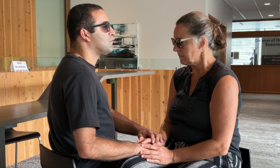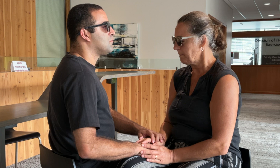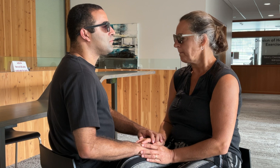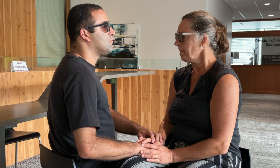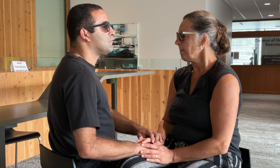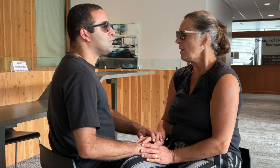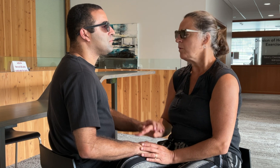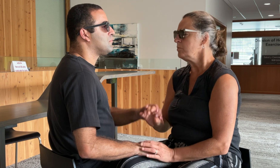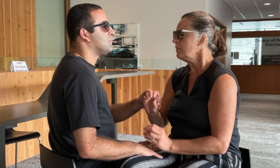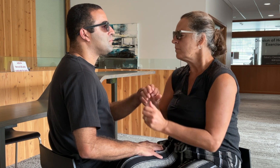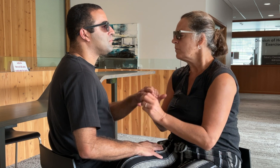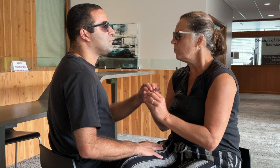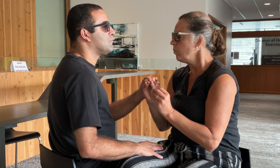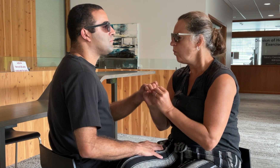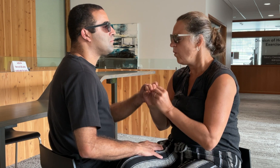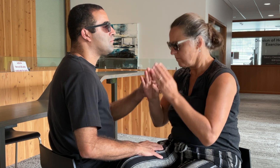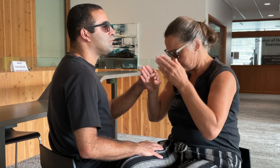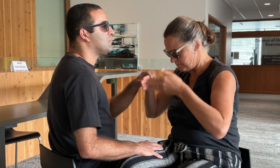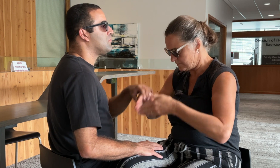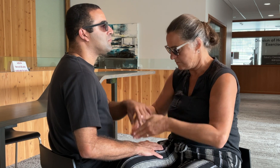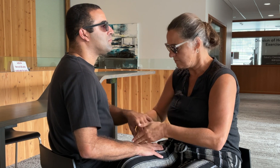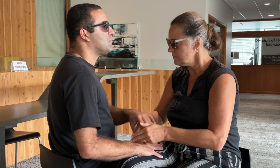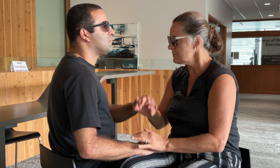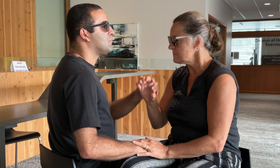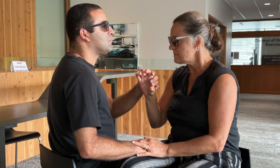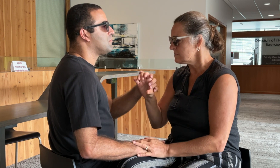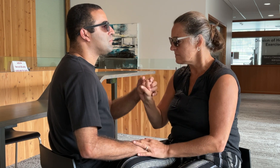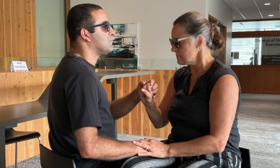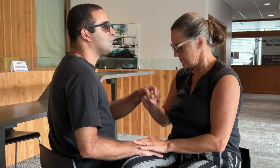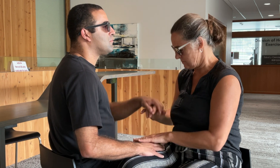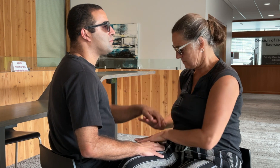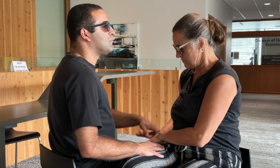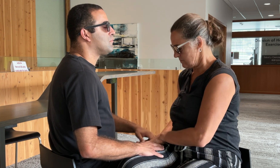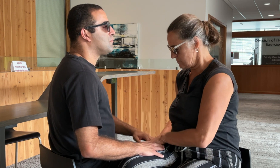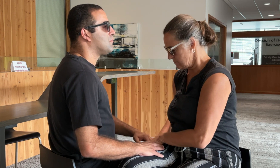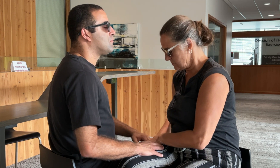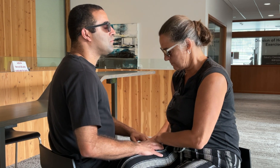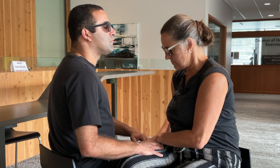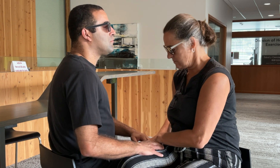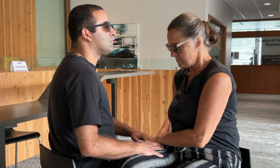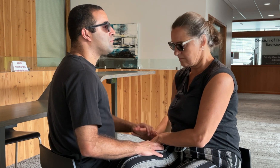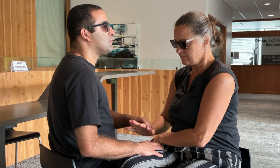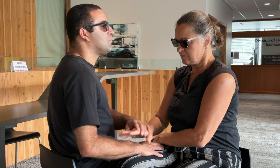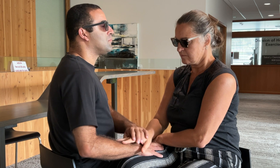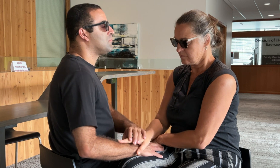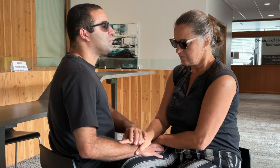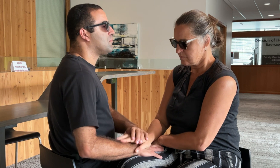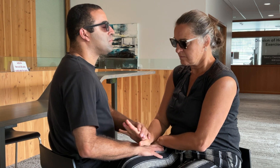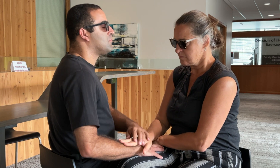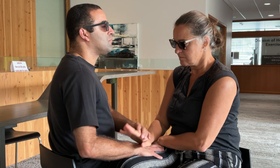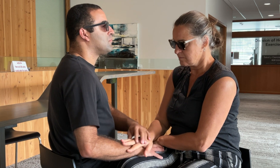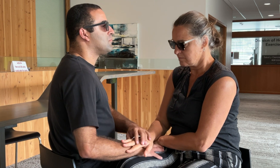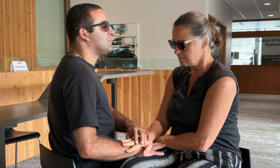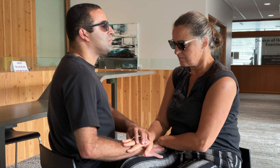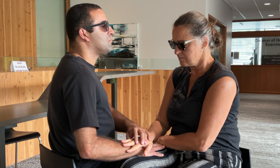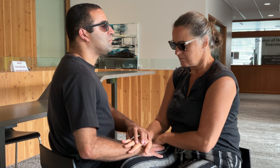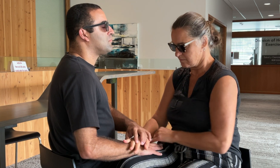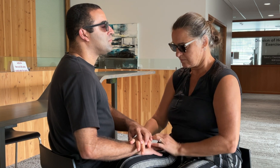All touch must occur in contact space. Whether it's on the leg, arm,